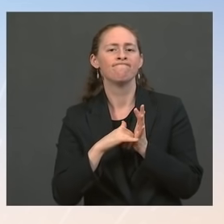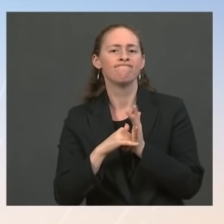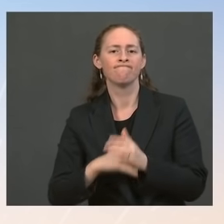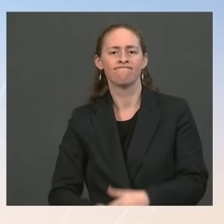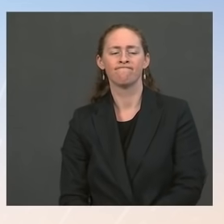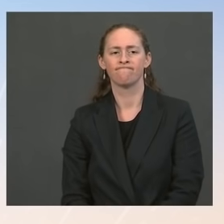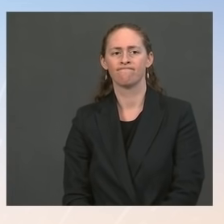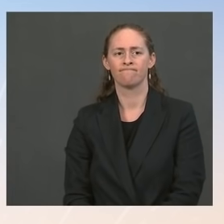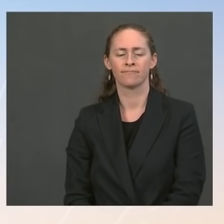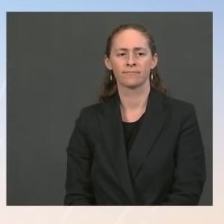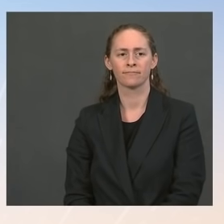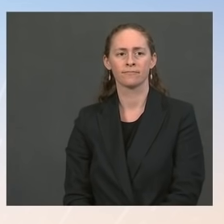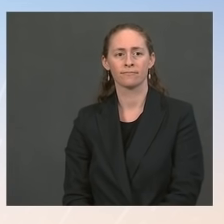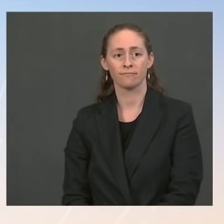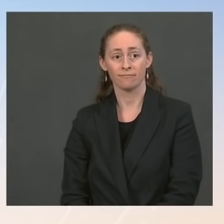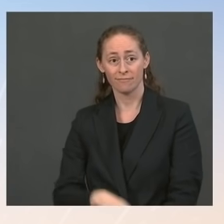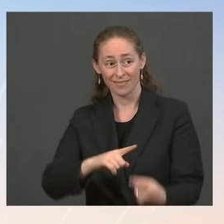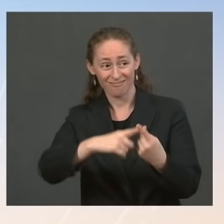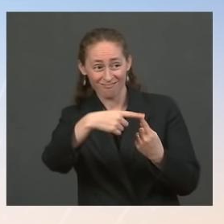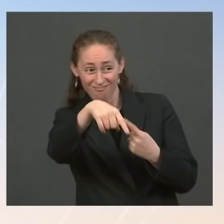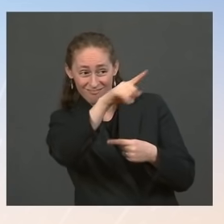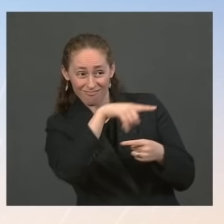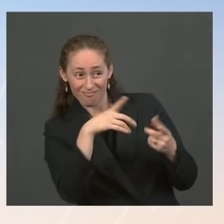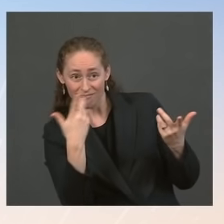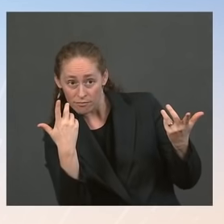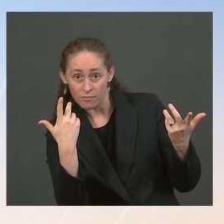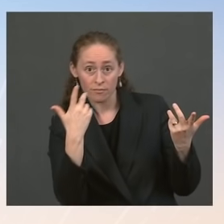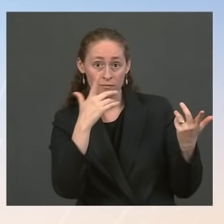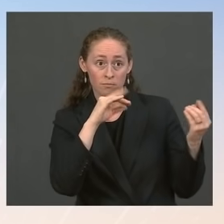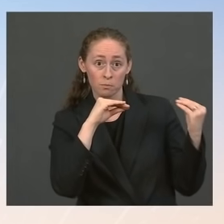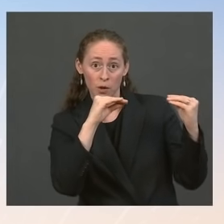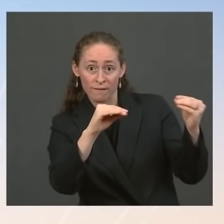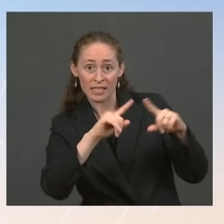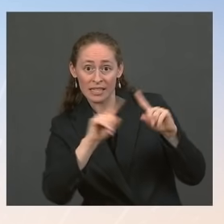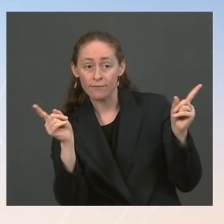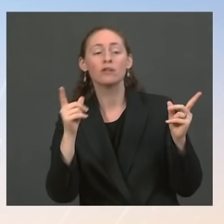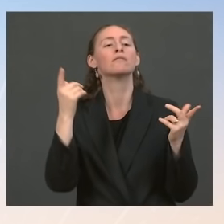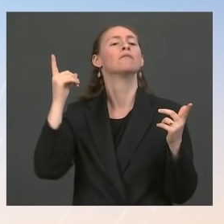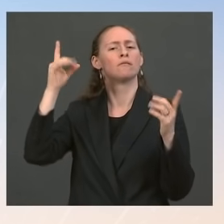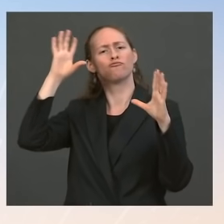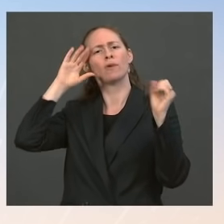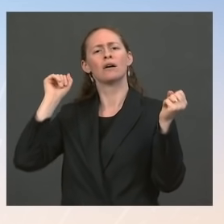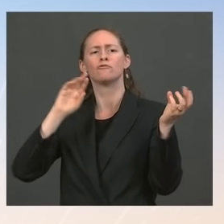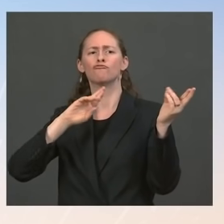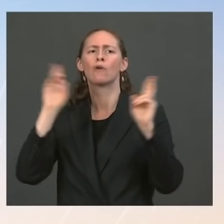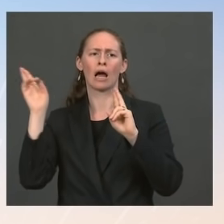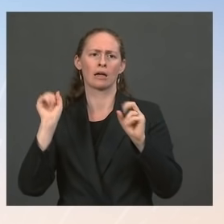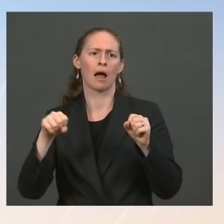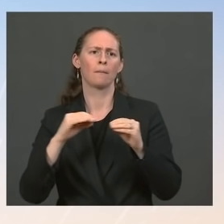the administration is prepared to take aggressive action under this executive order to impose targeted sanctions. So, the sanctions authority --